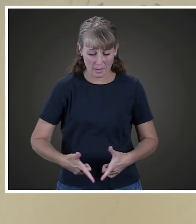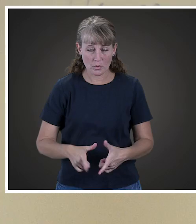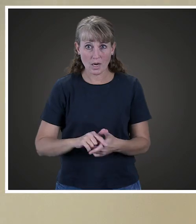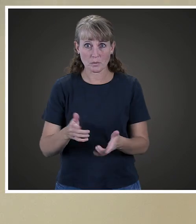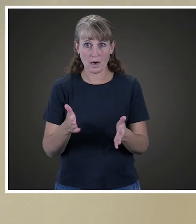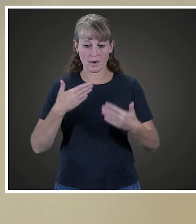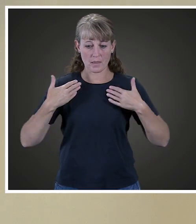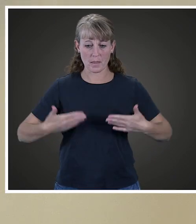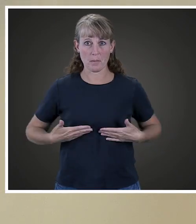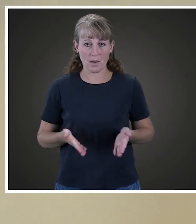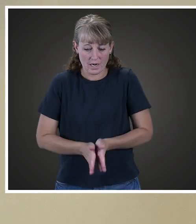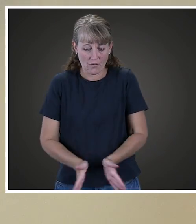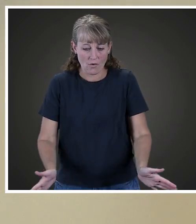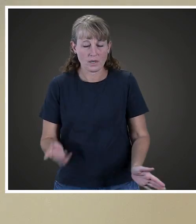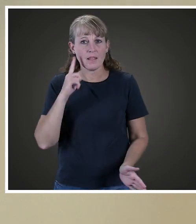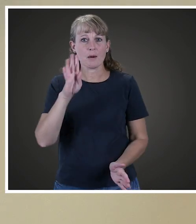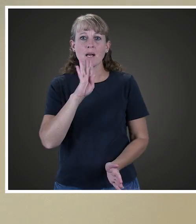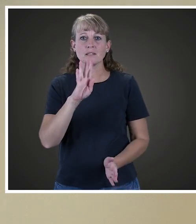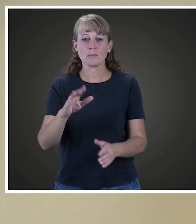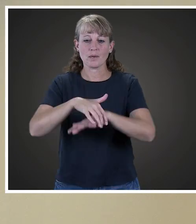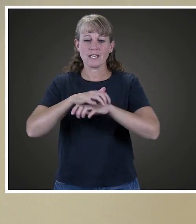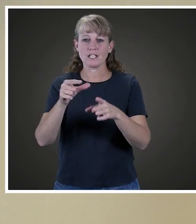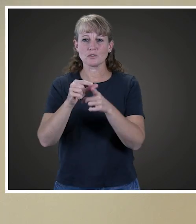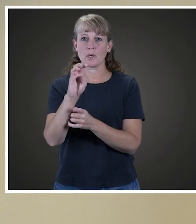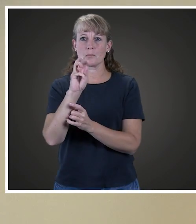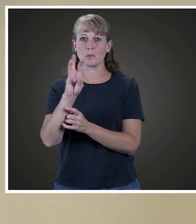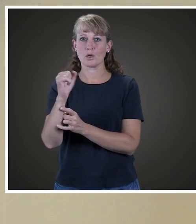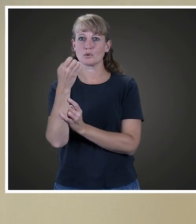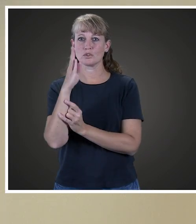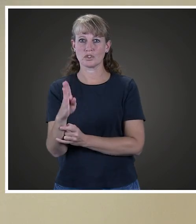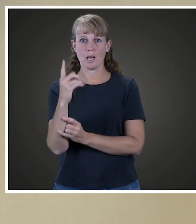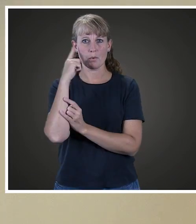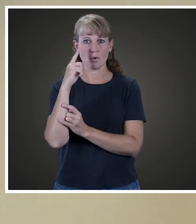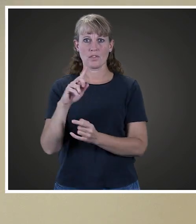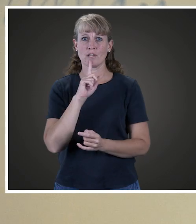I thought about the spoken English "blow job" and how many take it literally before learning the meaning of the symbol